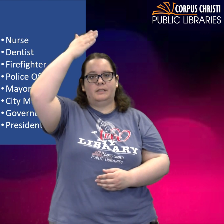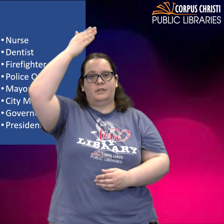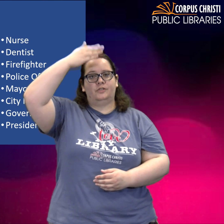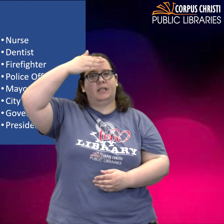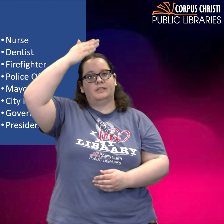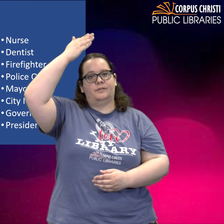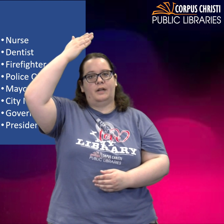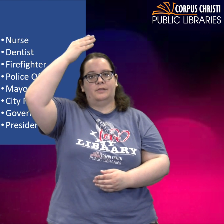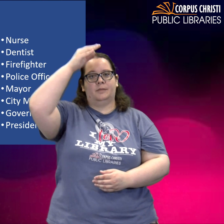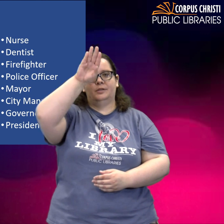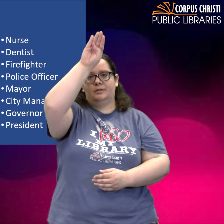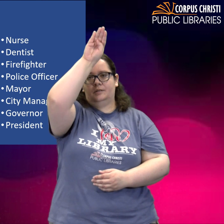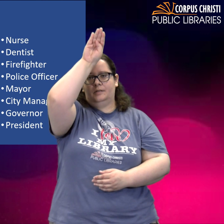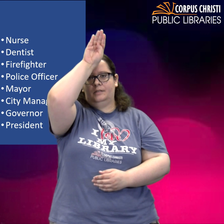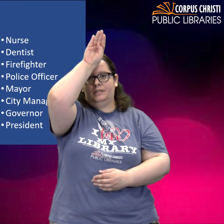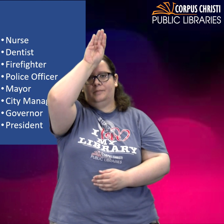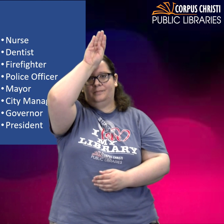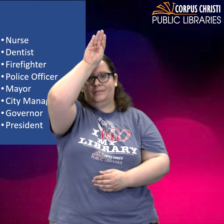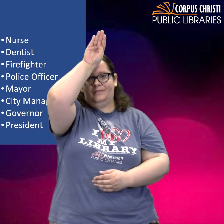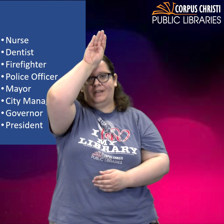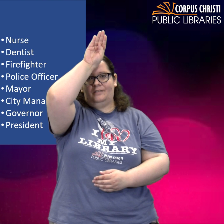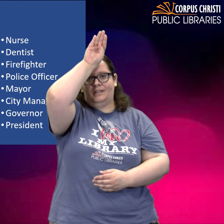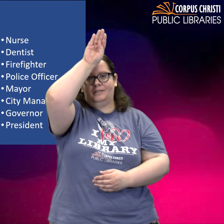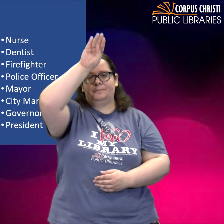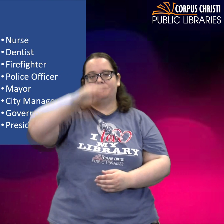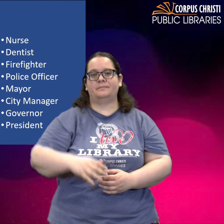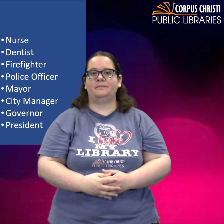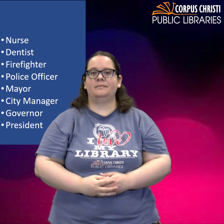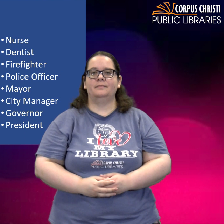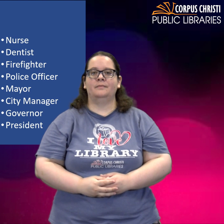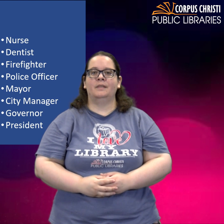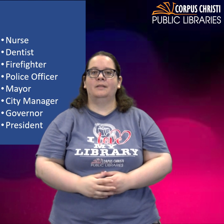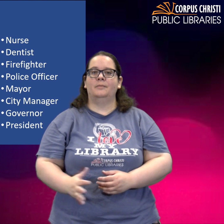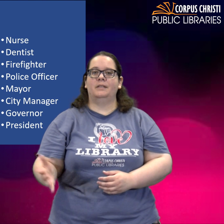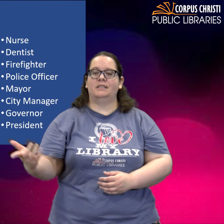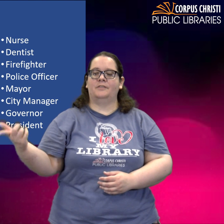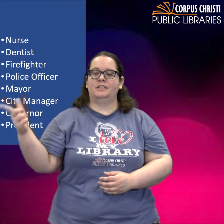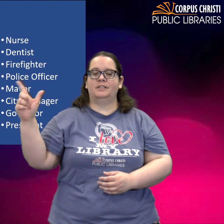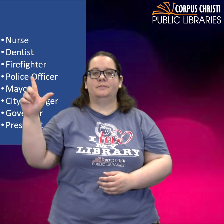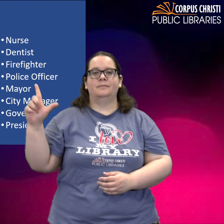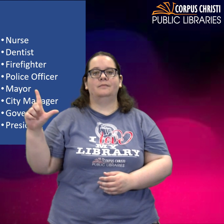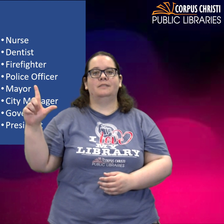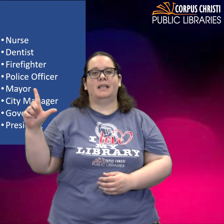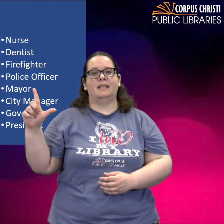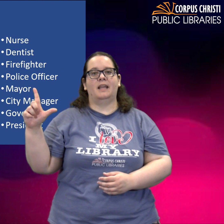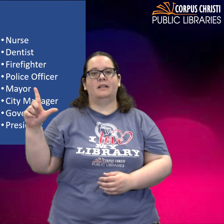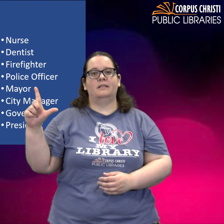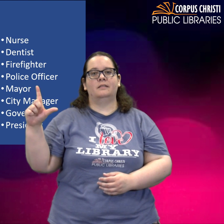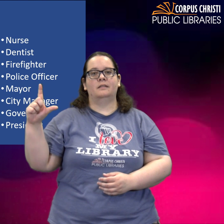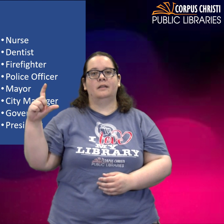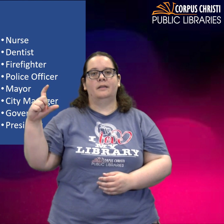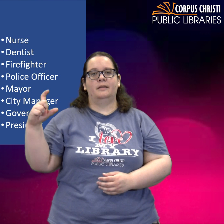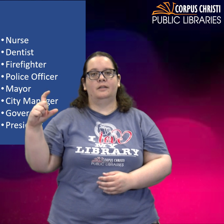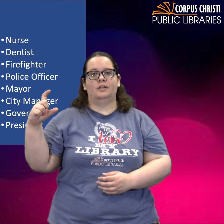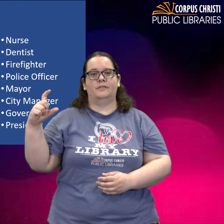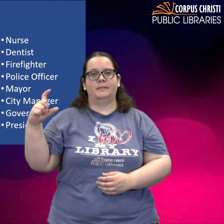that usually has their firehouse number. So, firefighter. Police officer, take an L, curve it,